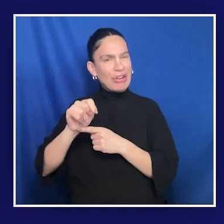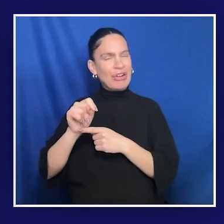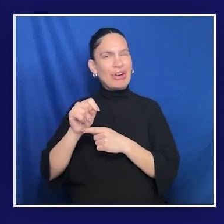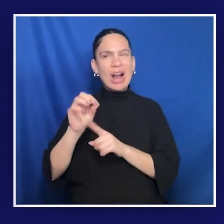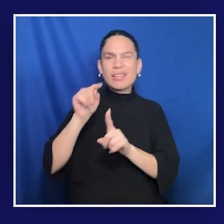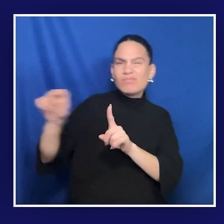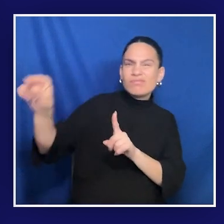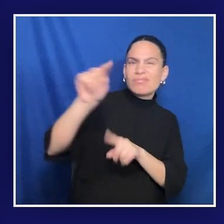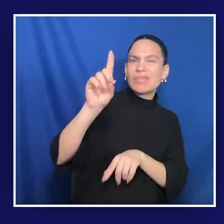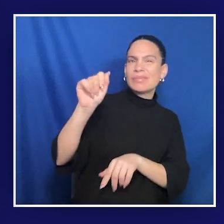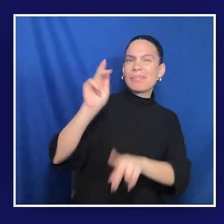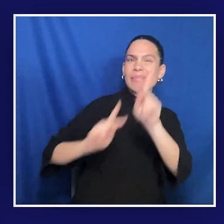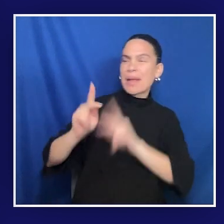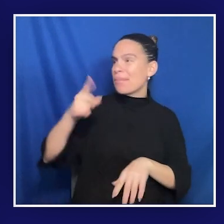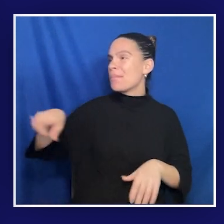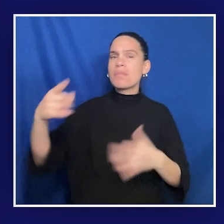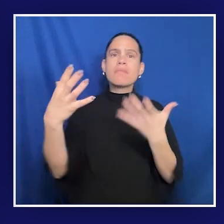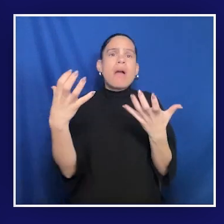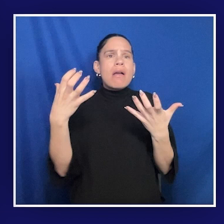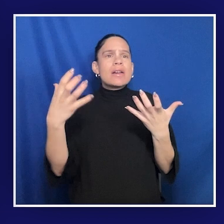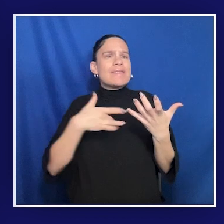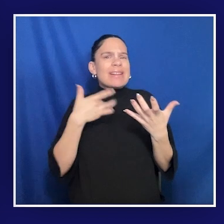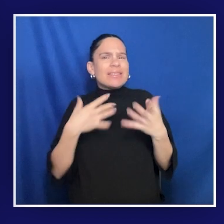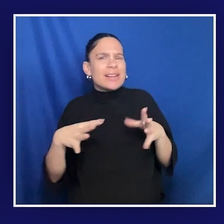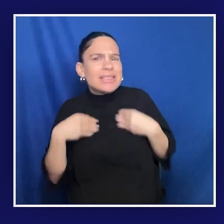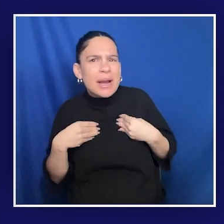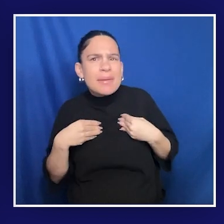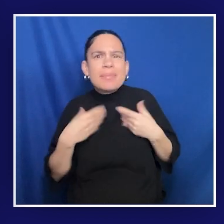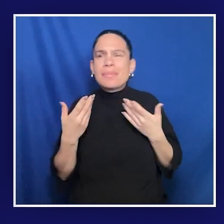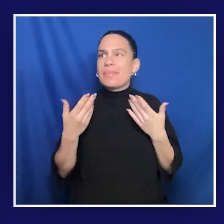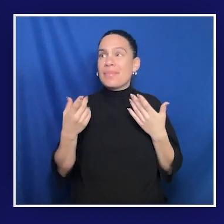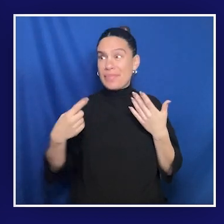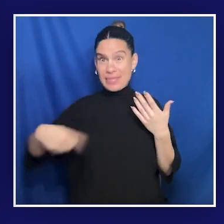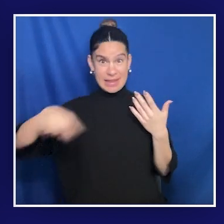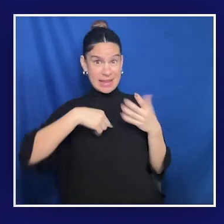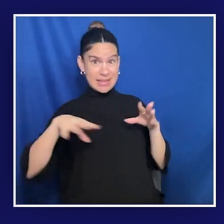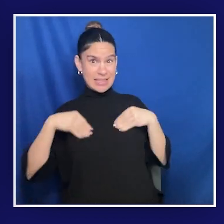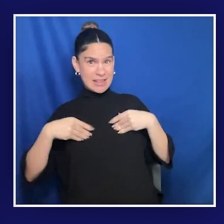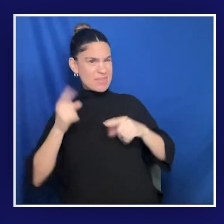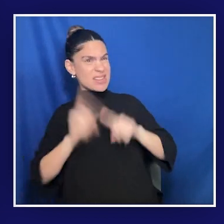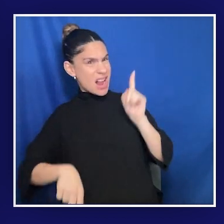and it hurts a lot of other people with disabilities because the number one thing that people always want is just to be accepted,